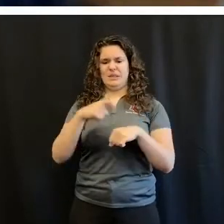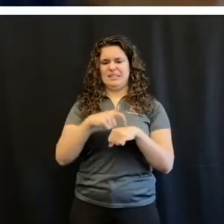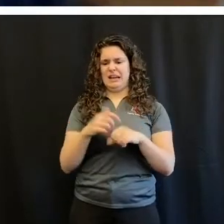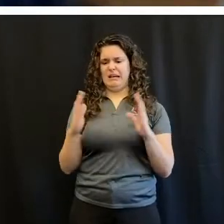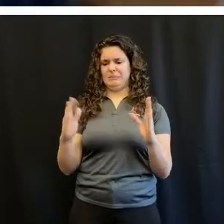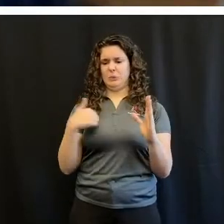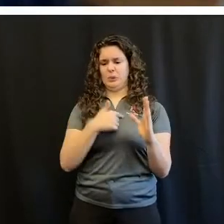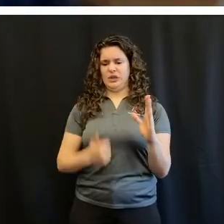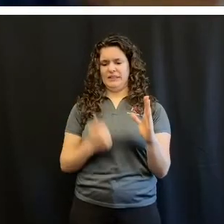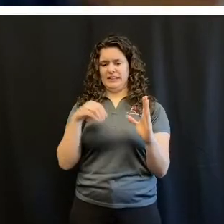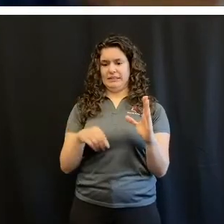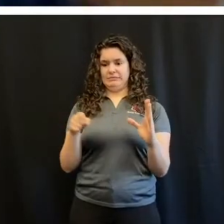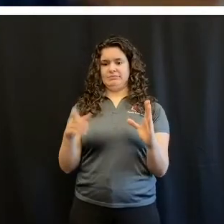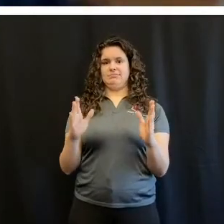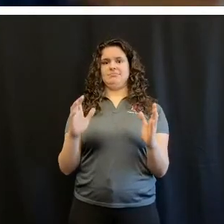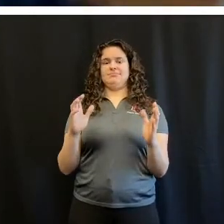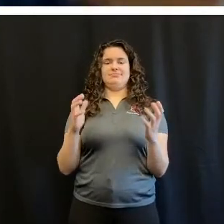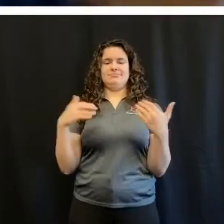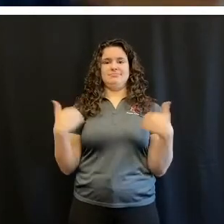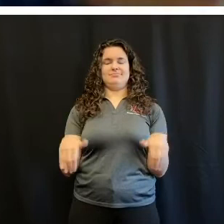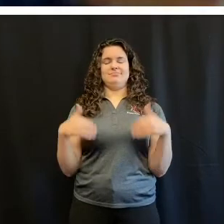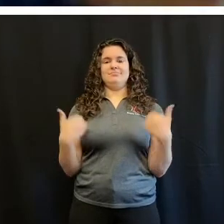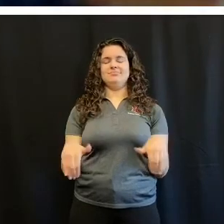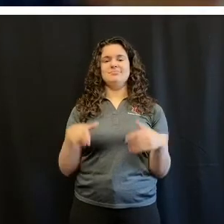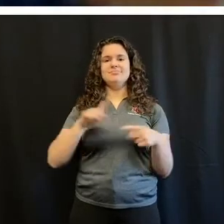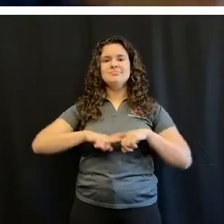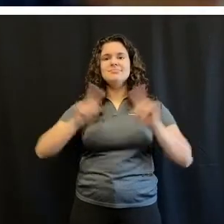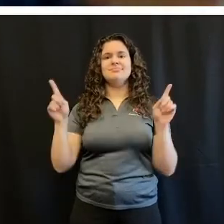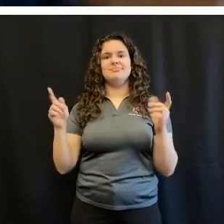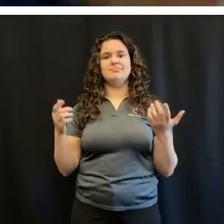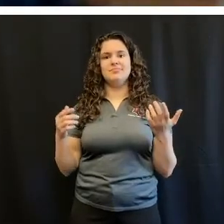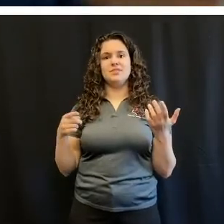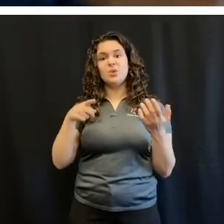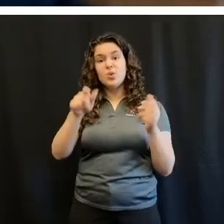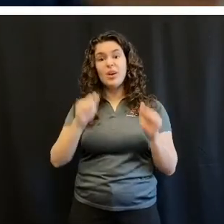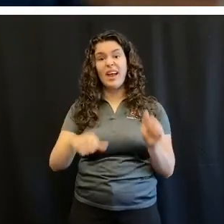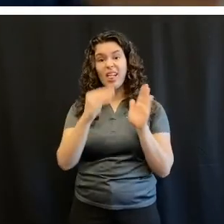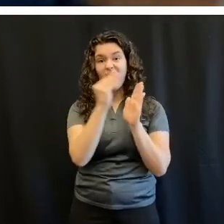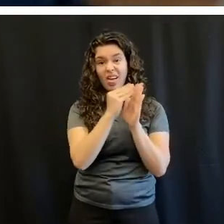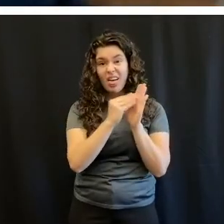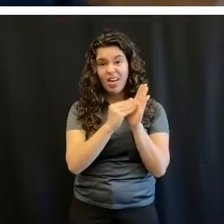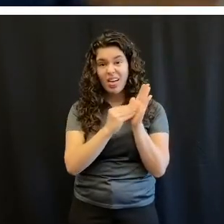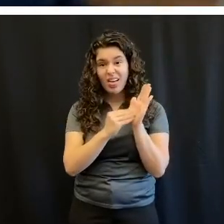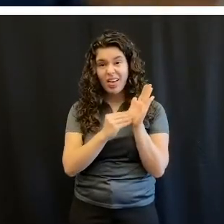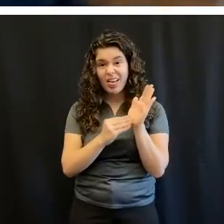"You have the power to document this time period. "This is a point in history